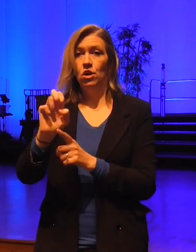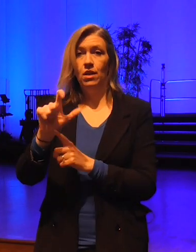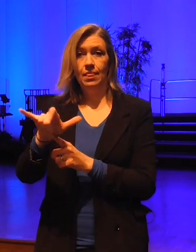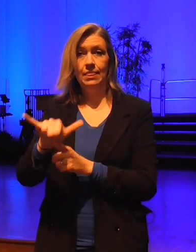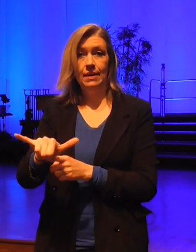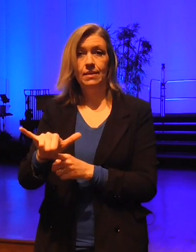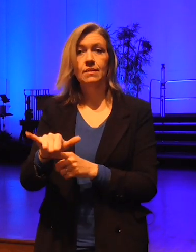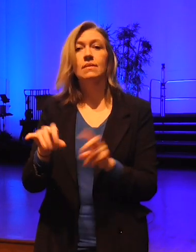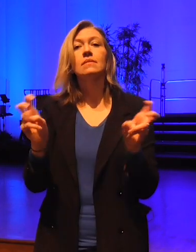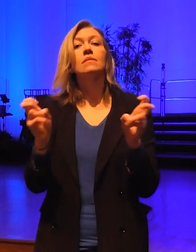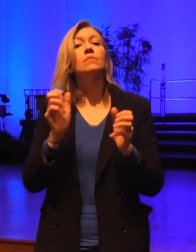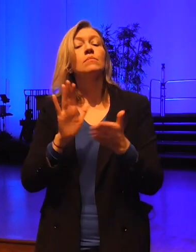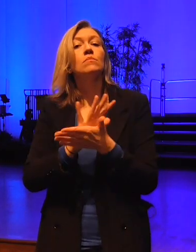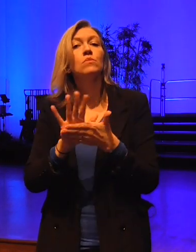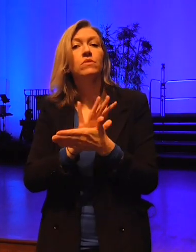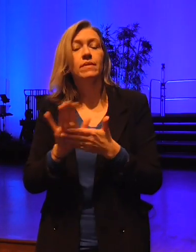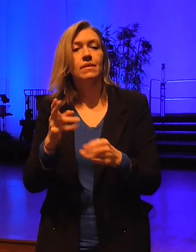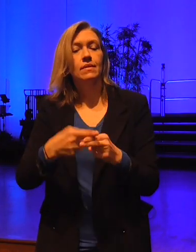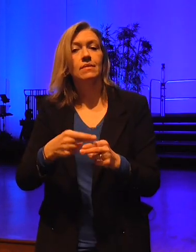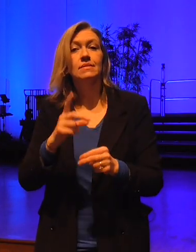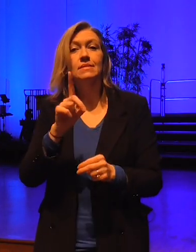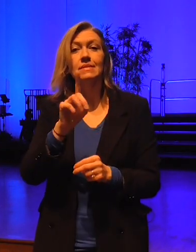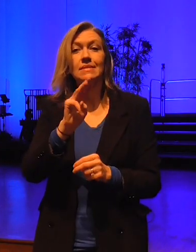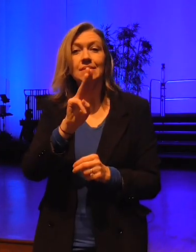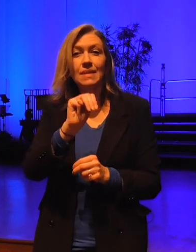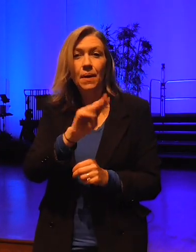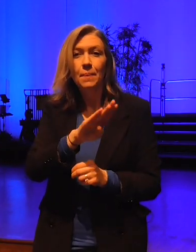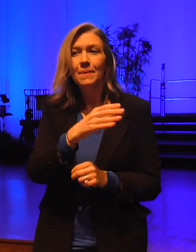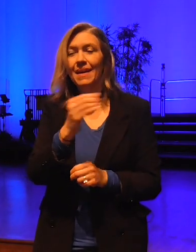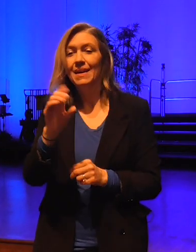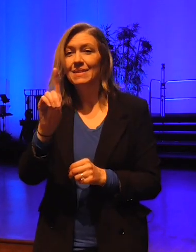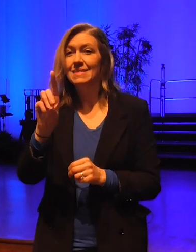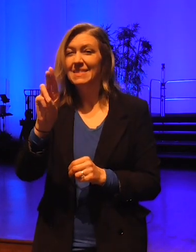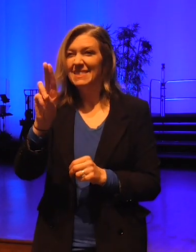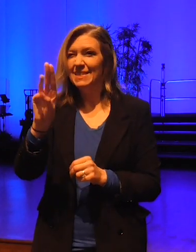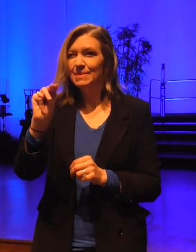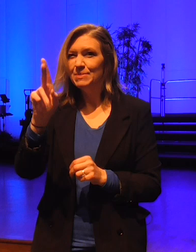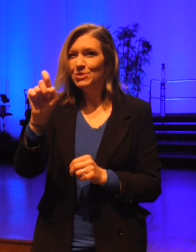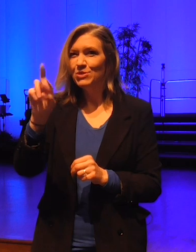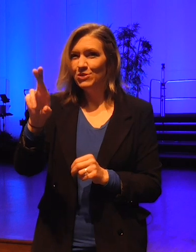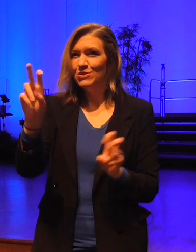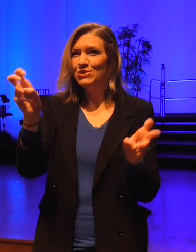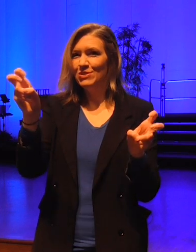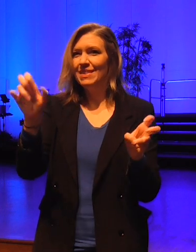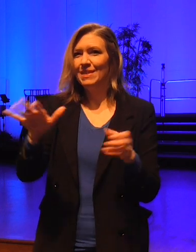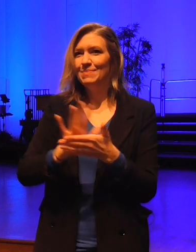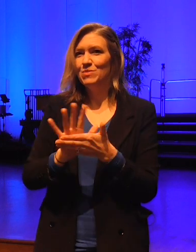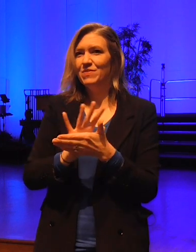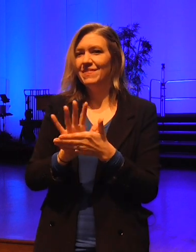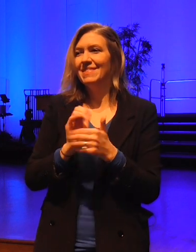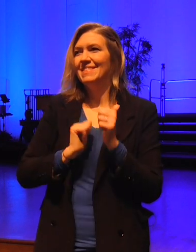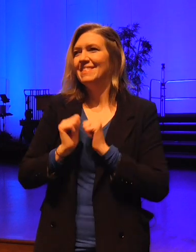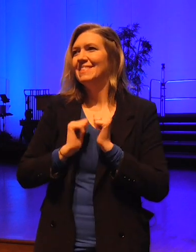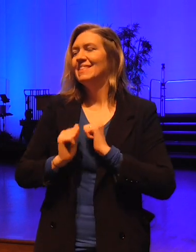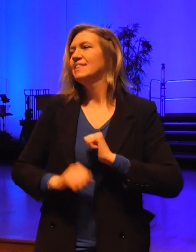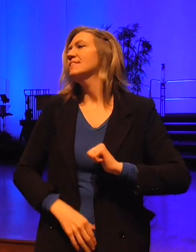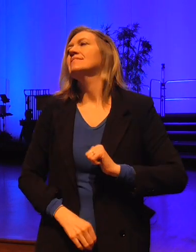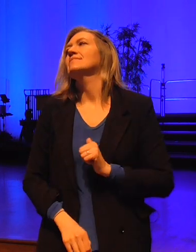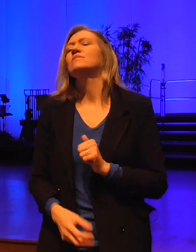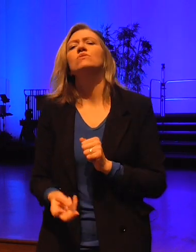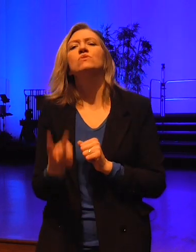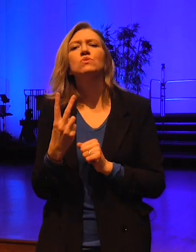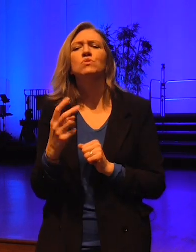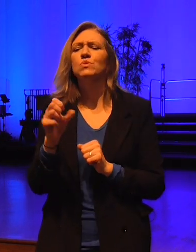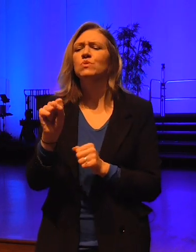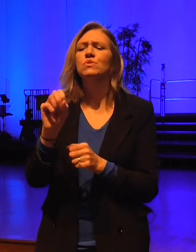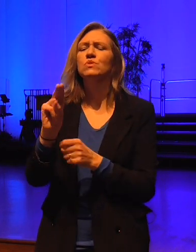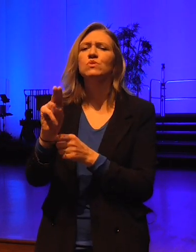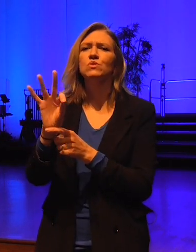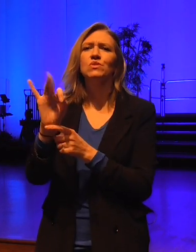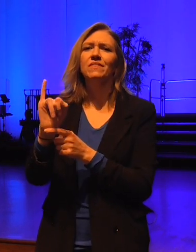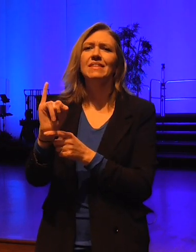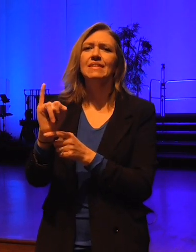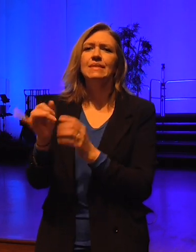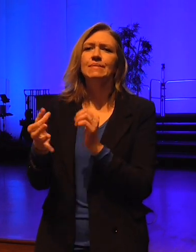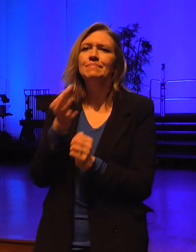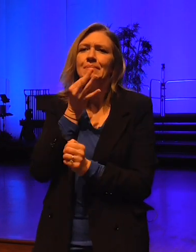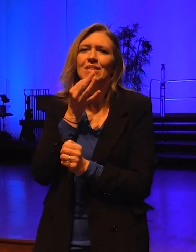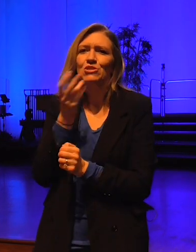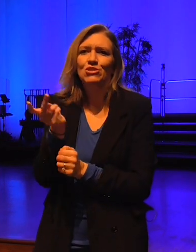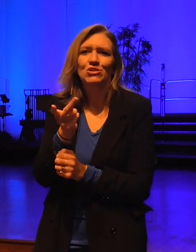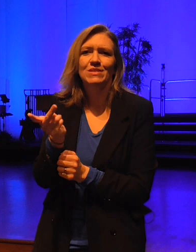Dumber and it stars two Sufi Masters I would call them uh Harry and and Lloyd